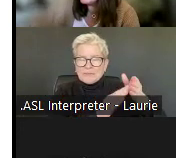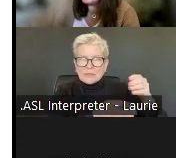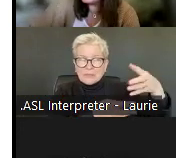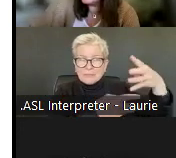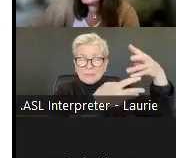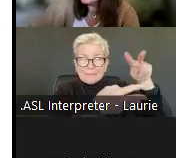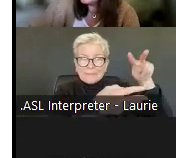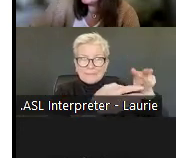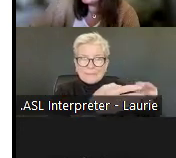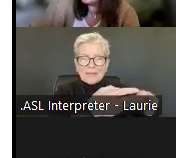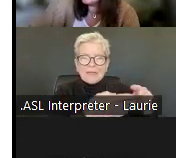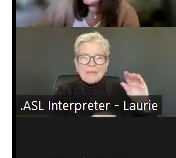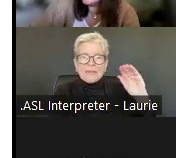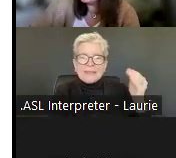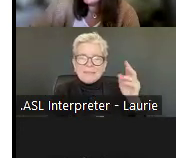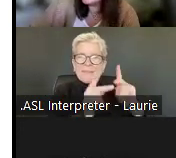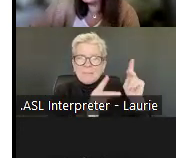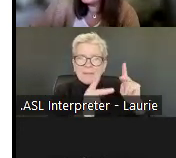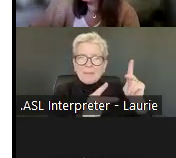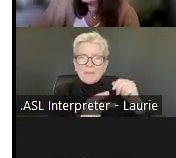but lots of people it looks like are interested in for any students after a